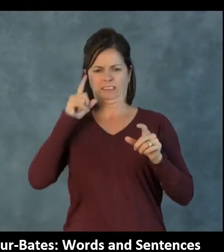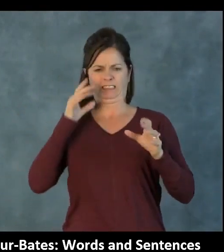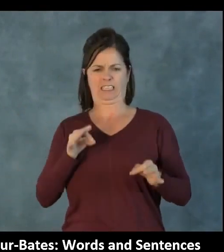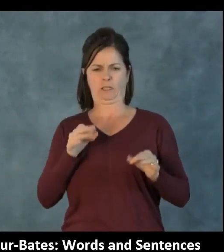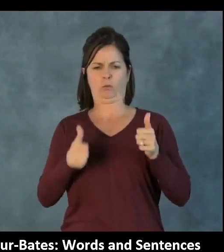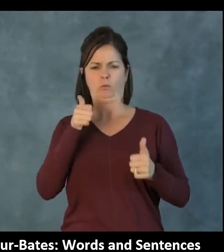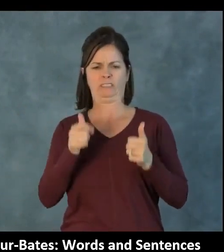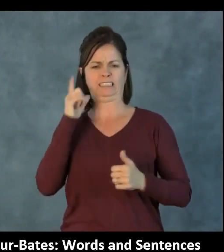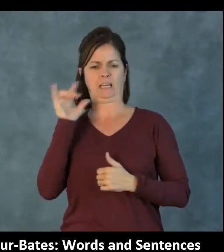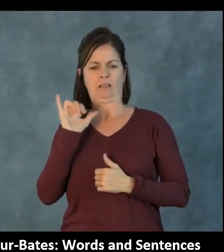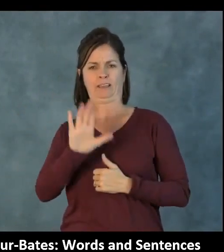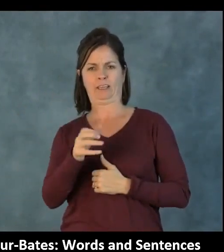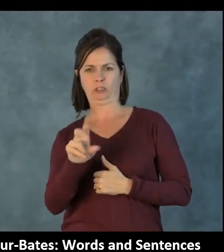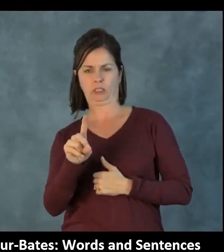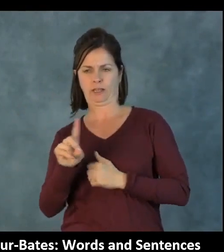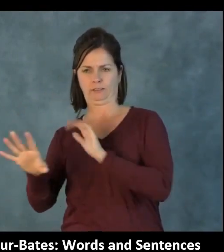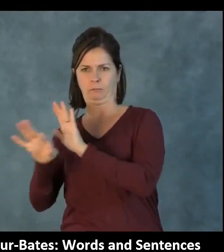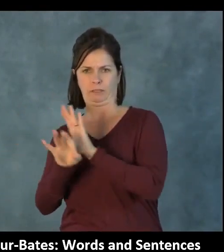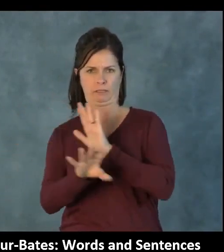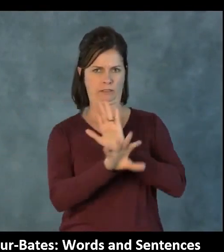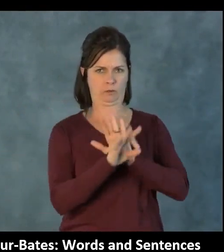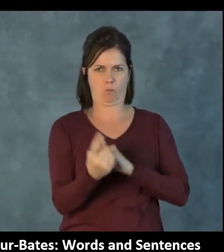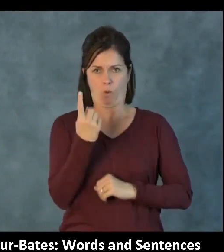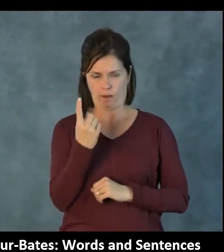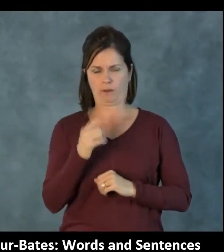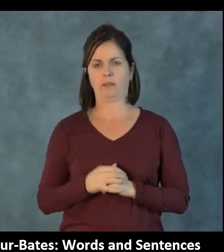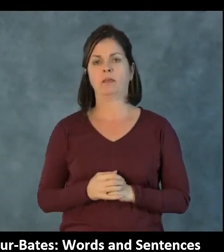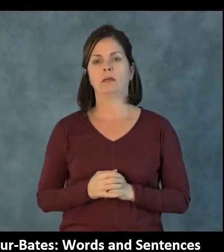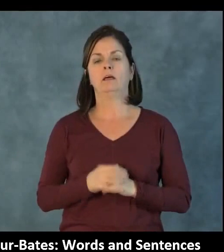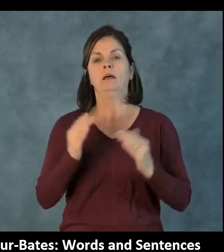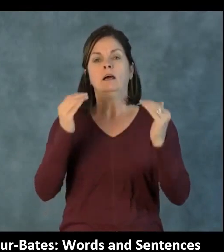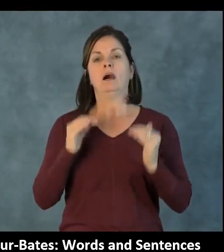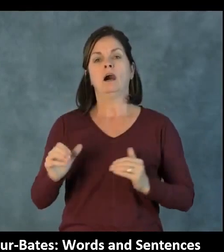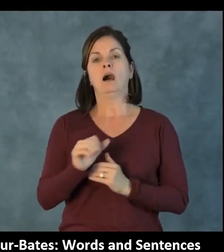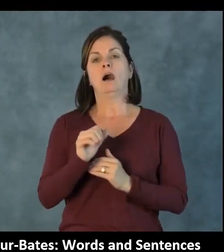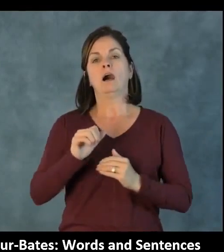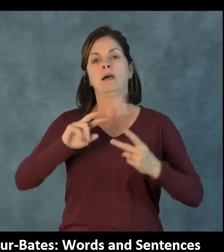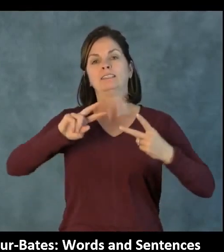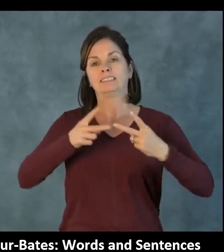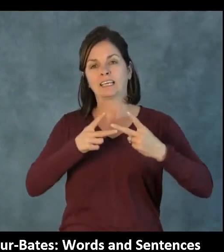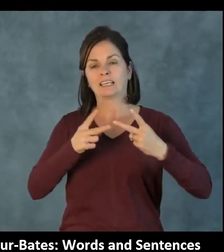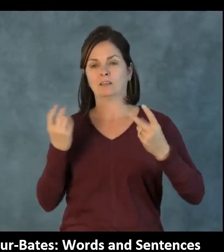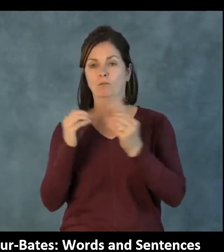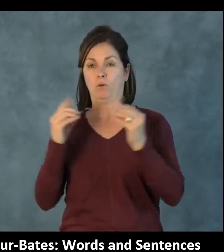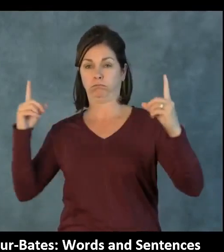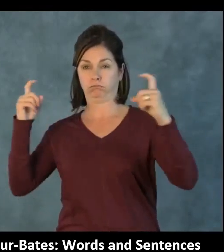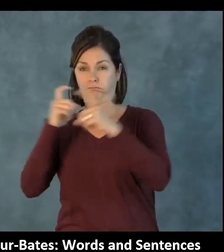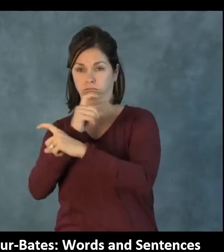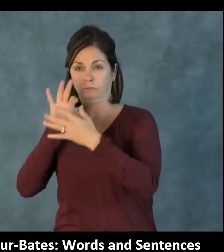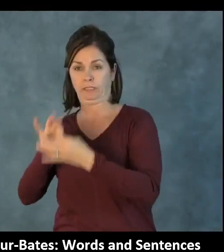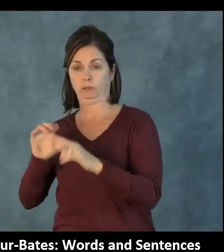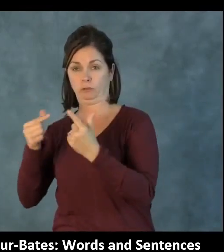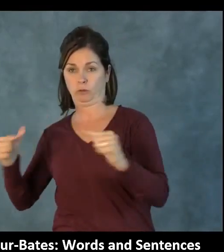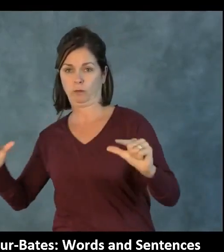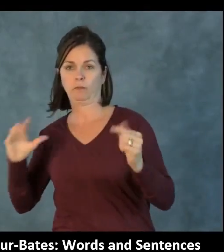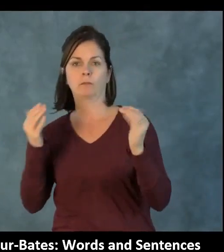The second sentence is always somewhat more complex grammatically than the first sentence.